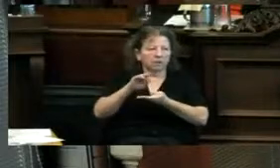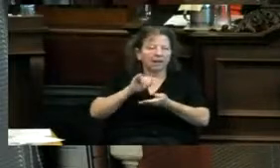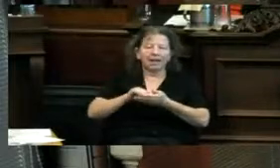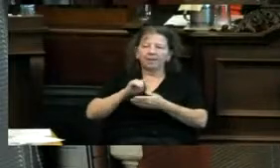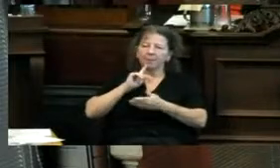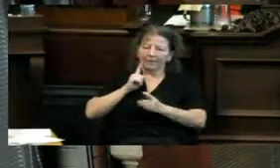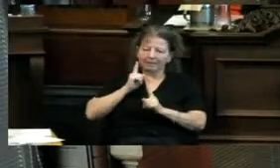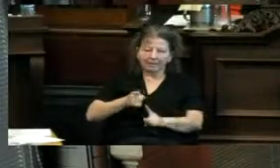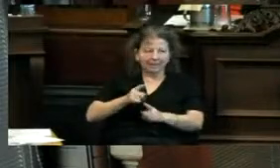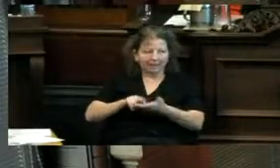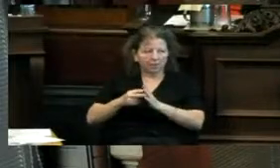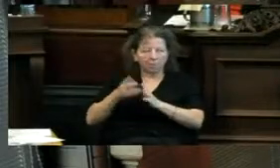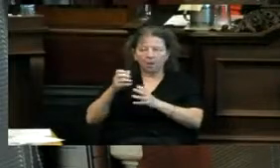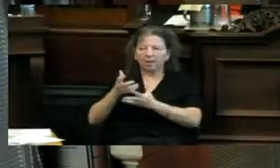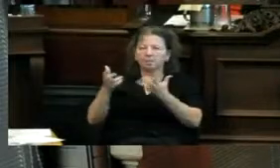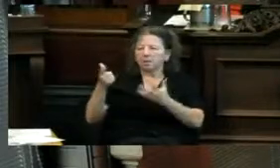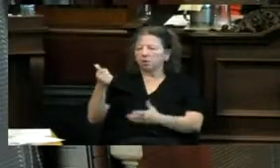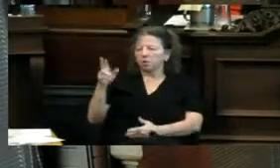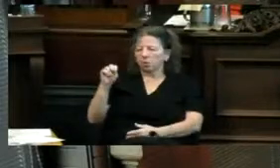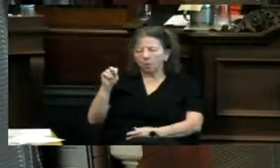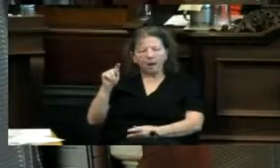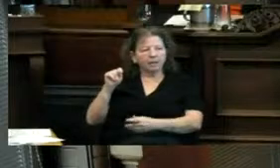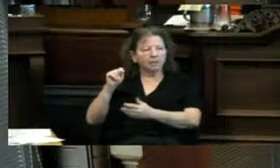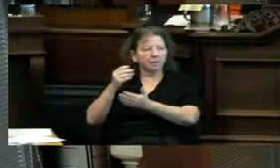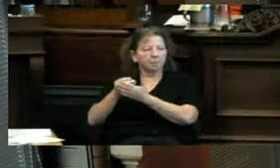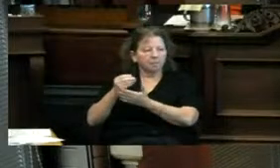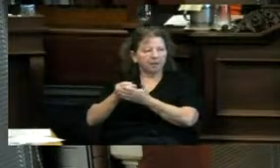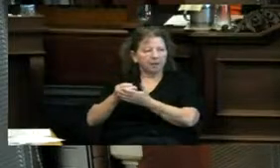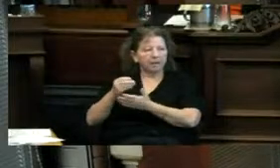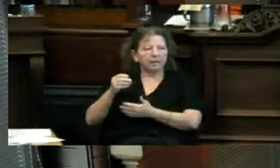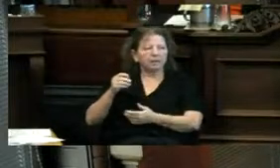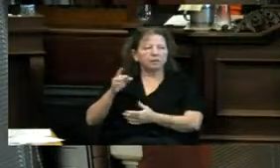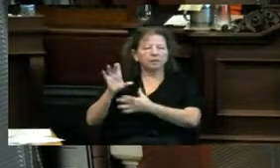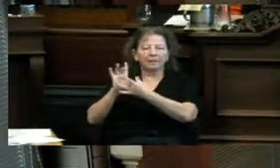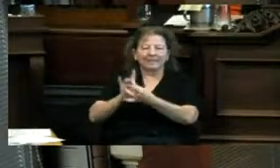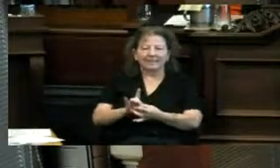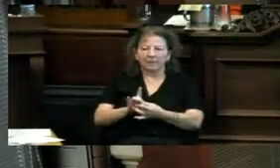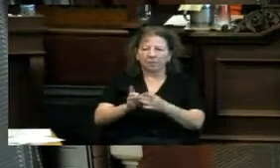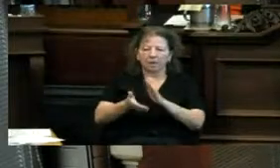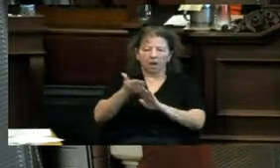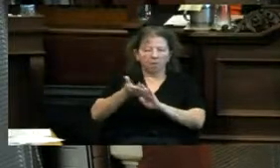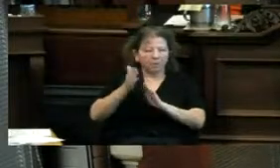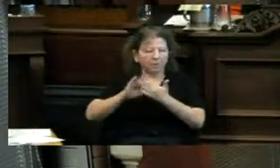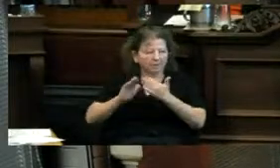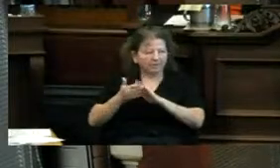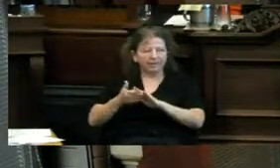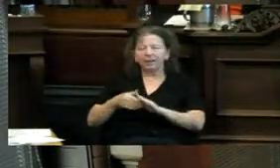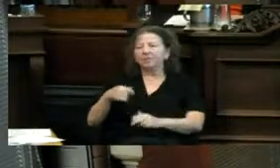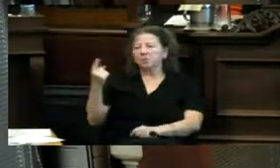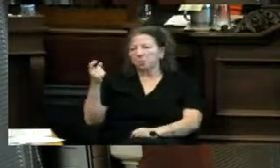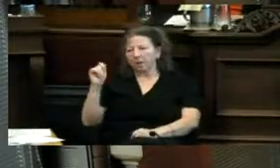was an earmark request that we got. We have we have made it intentional to try to get as